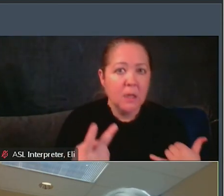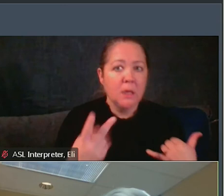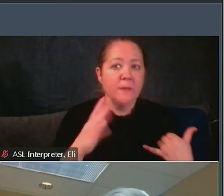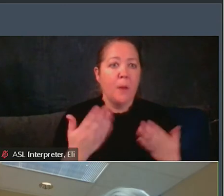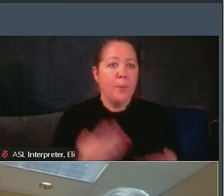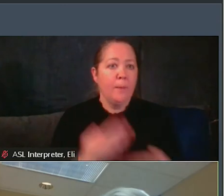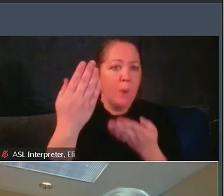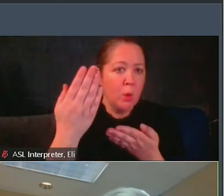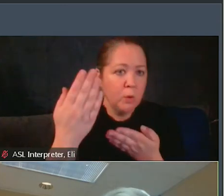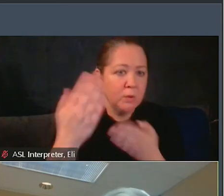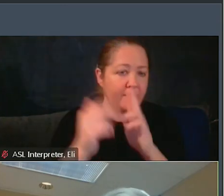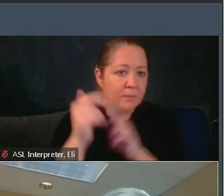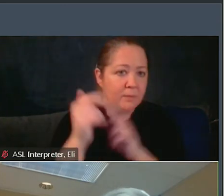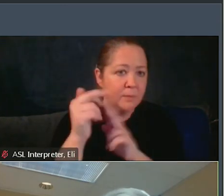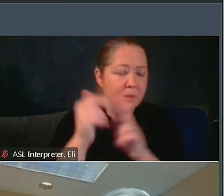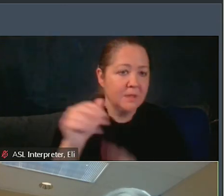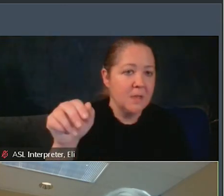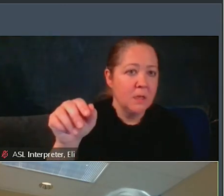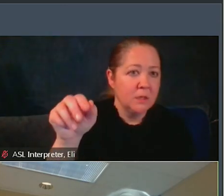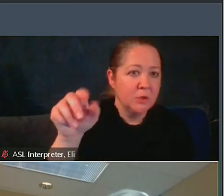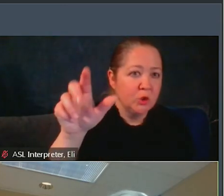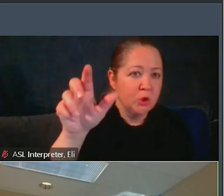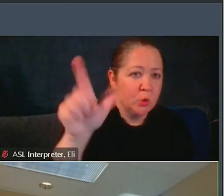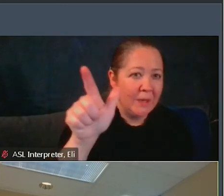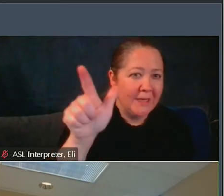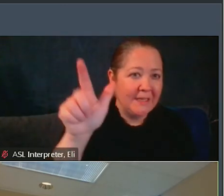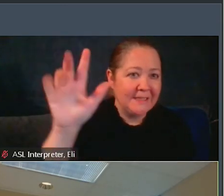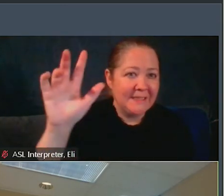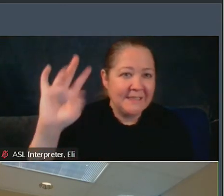This is not a minor condition. This is not a minor renovation.